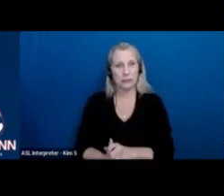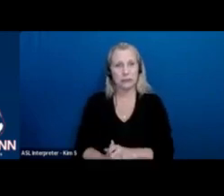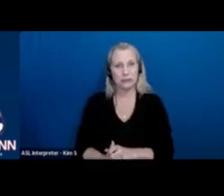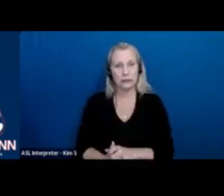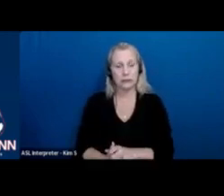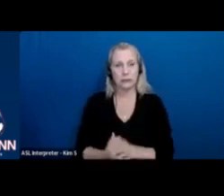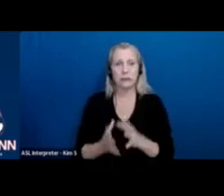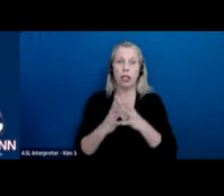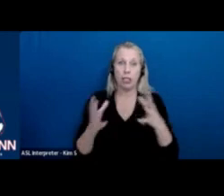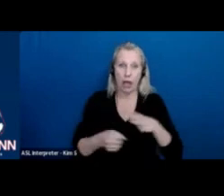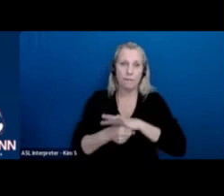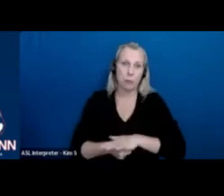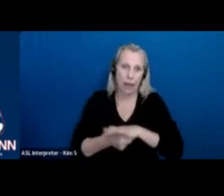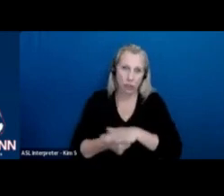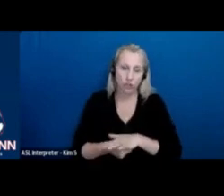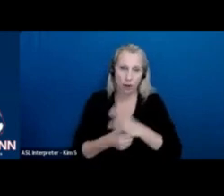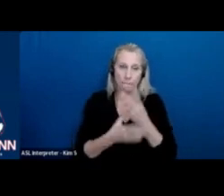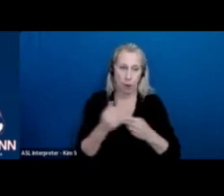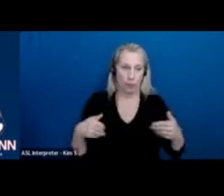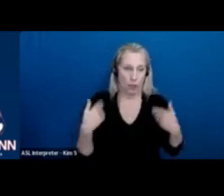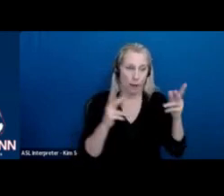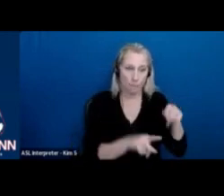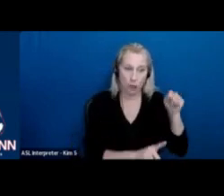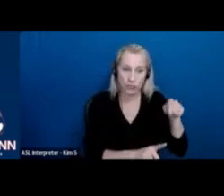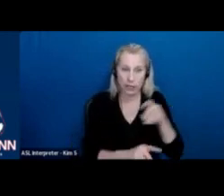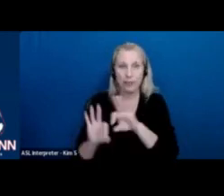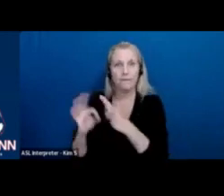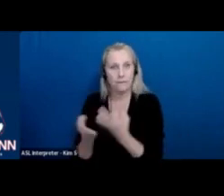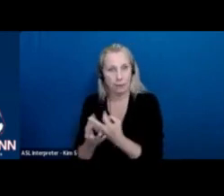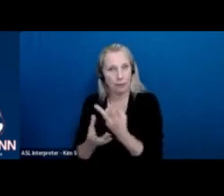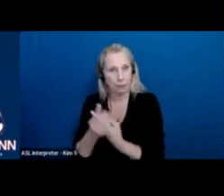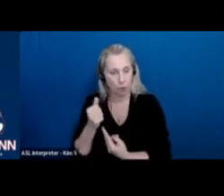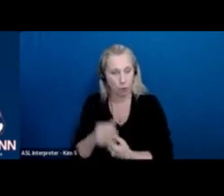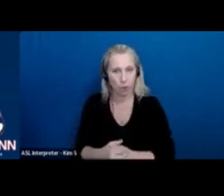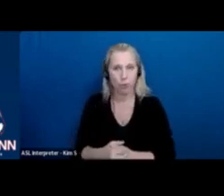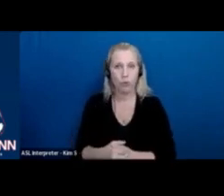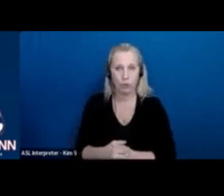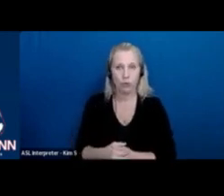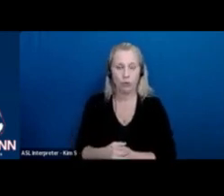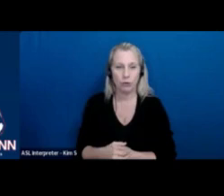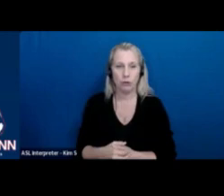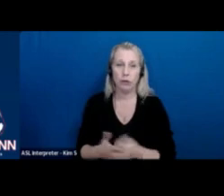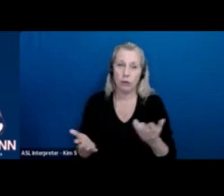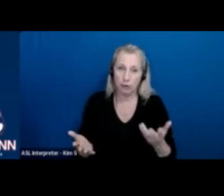pressure for both the young person and the family. But we can't stop there, we have to